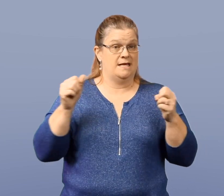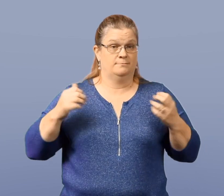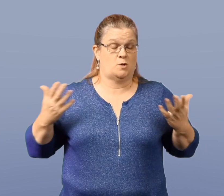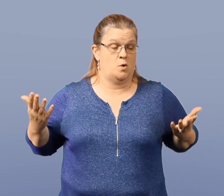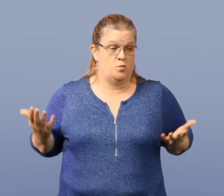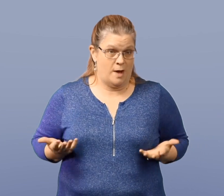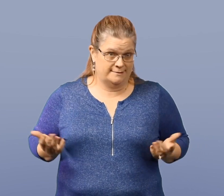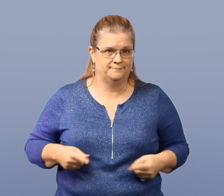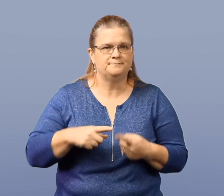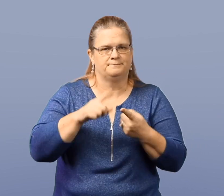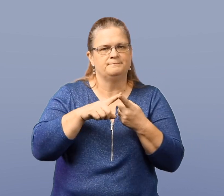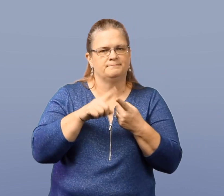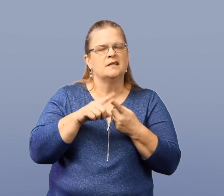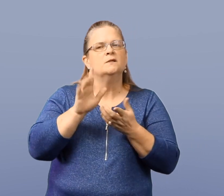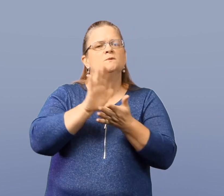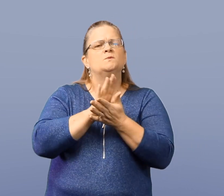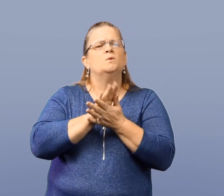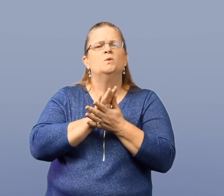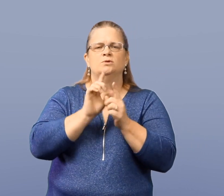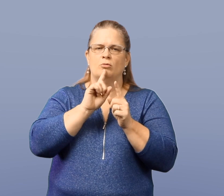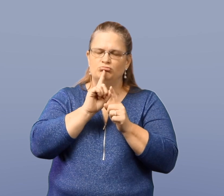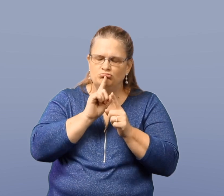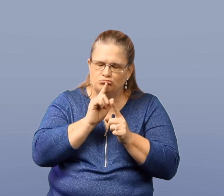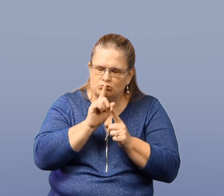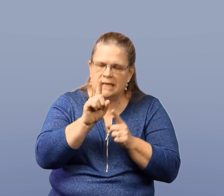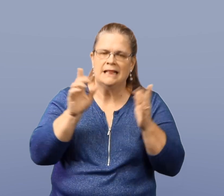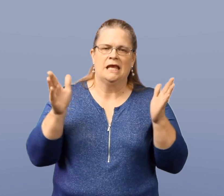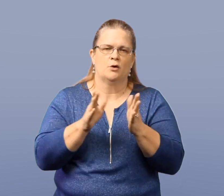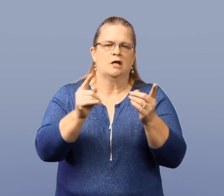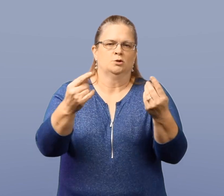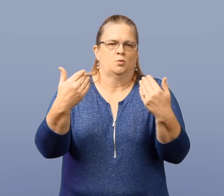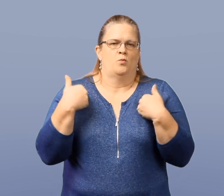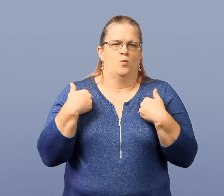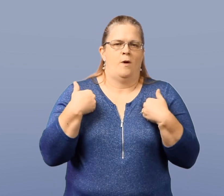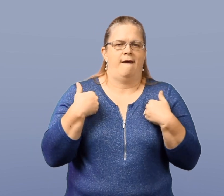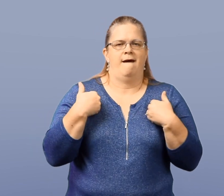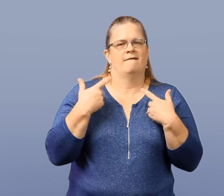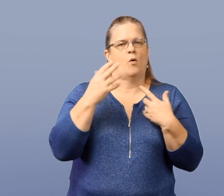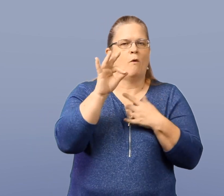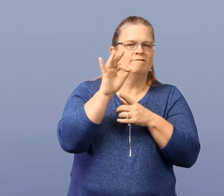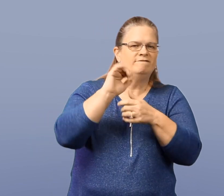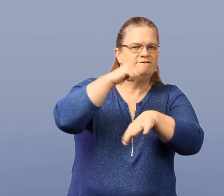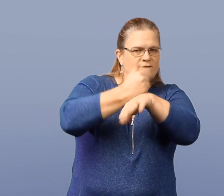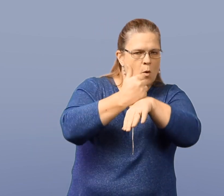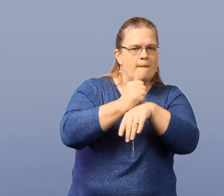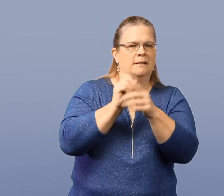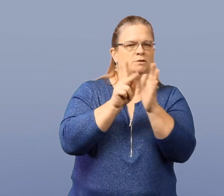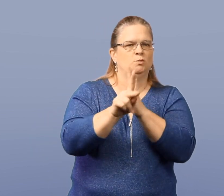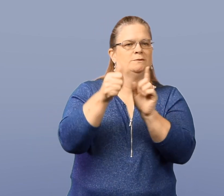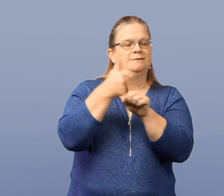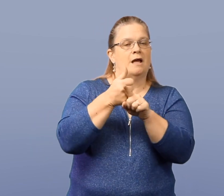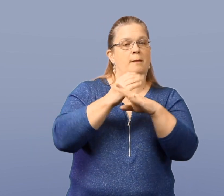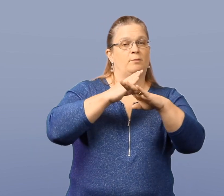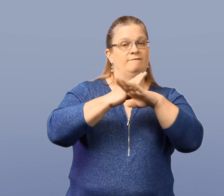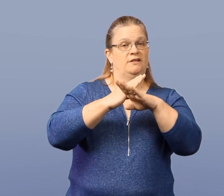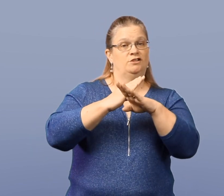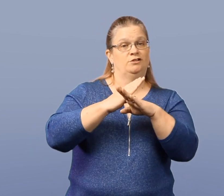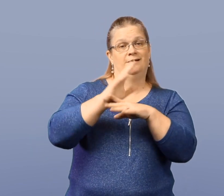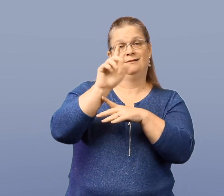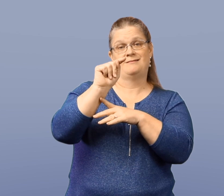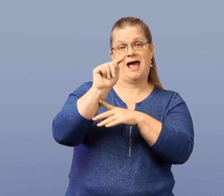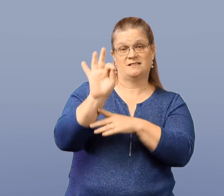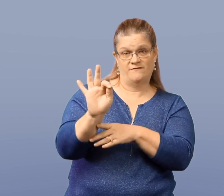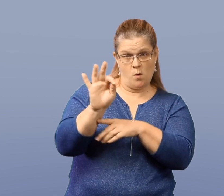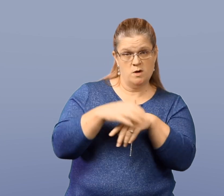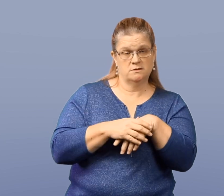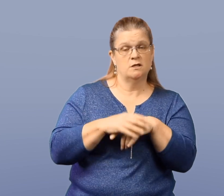Some of these commonalities were encouraging schools to form a suicide prevention task force